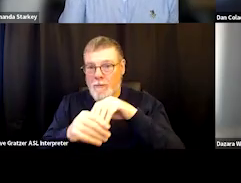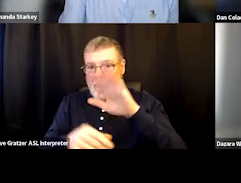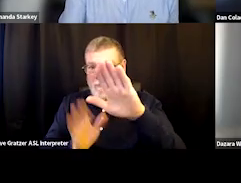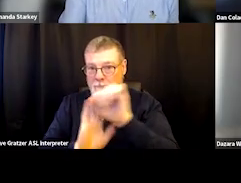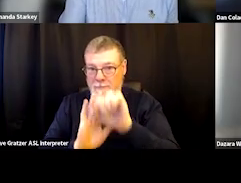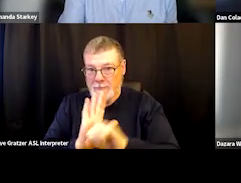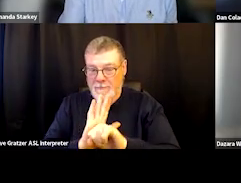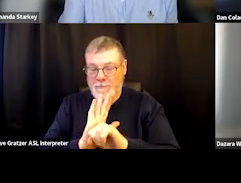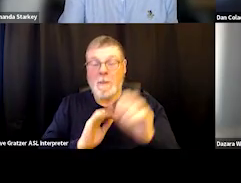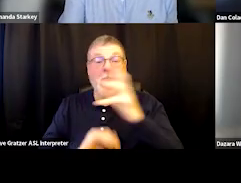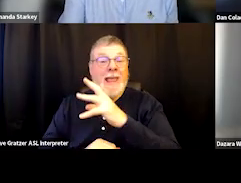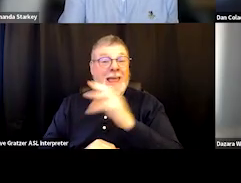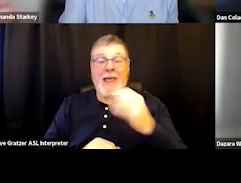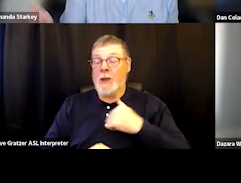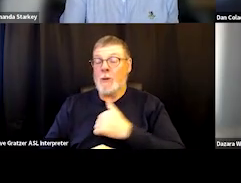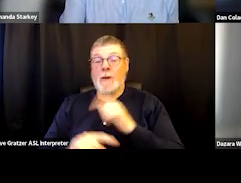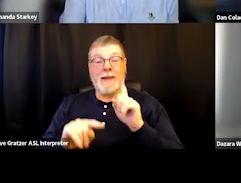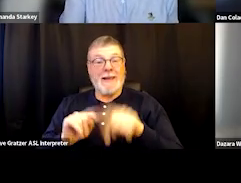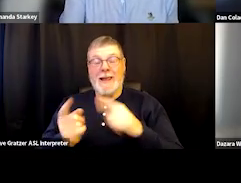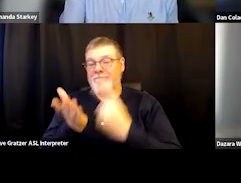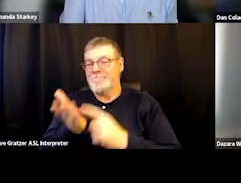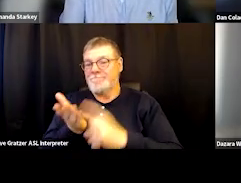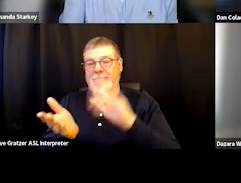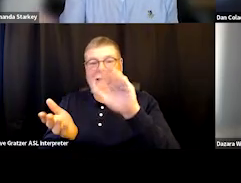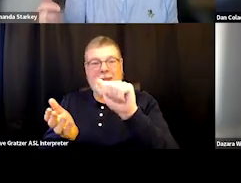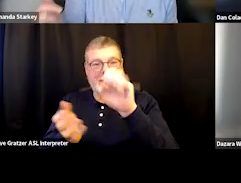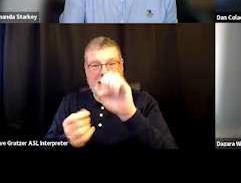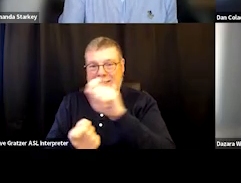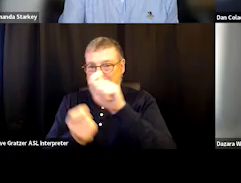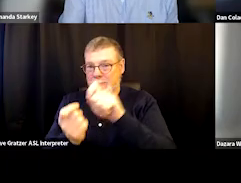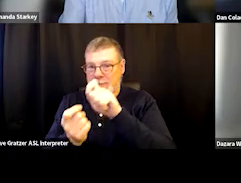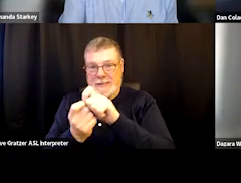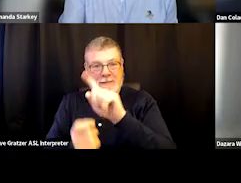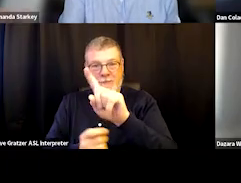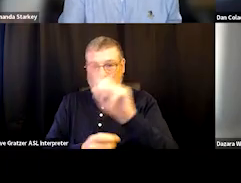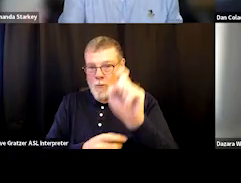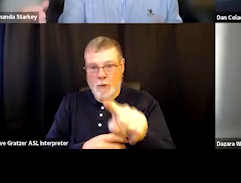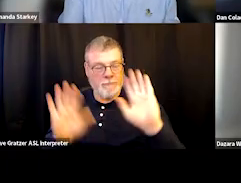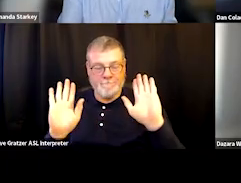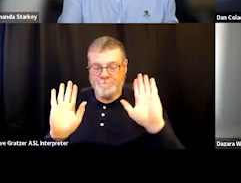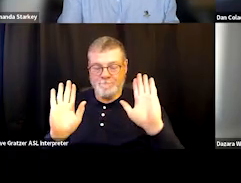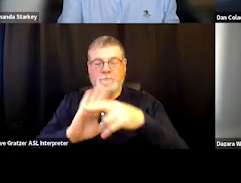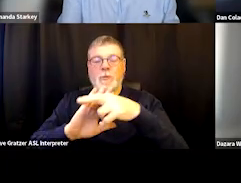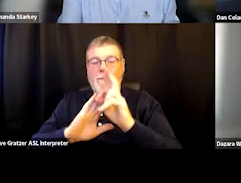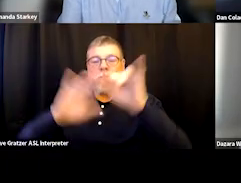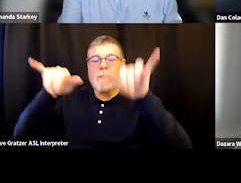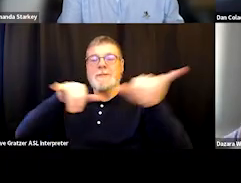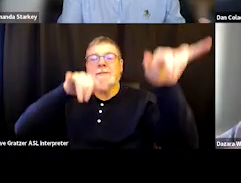And we can't address case-specific questions. We're just going to be reviewing the standard SOAR process